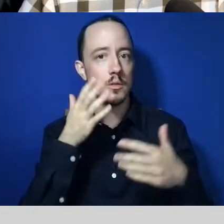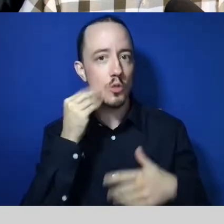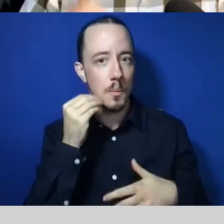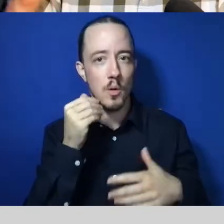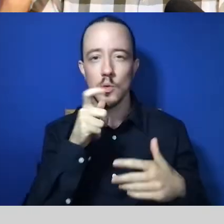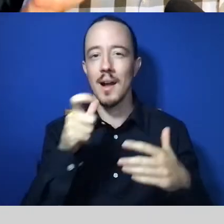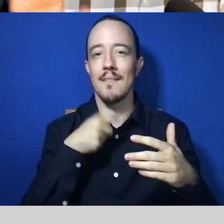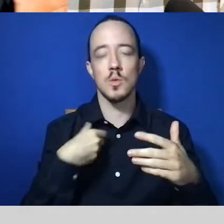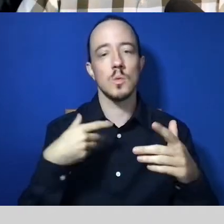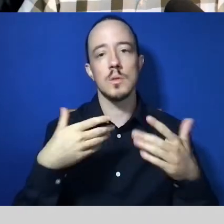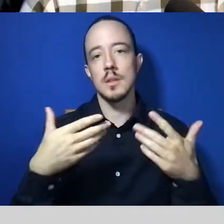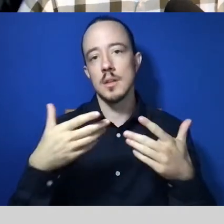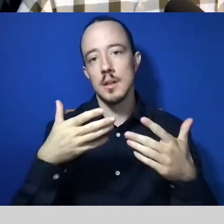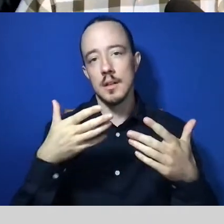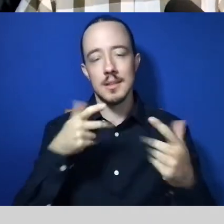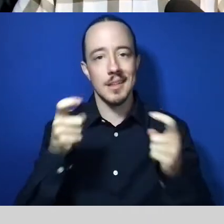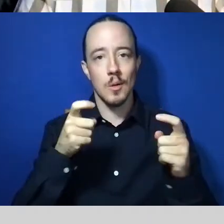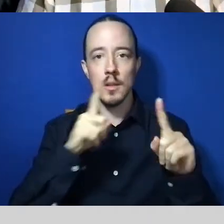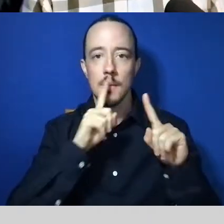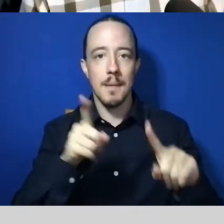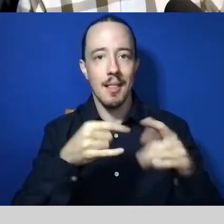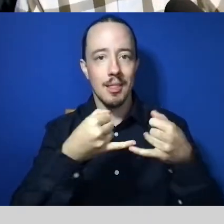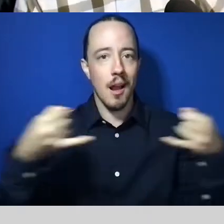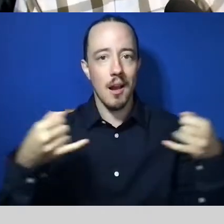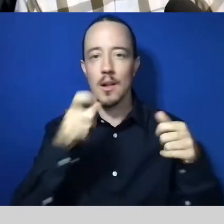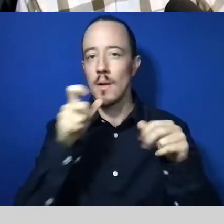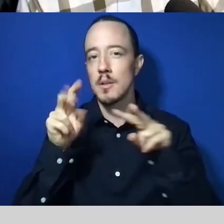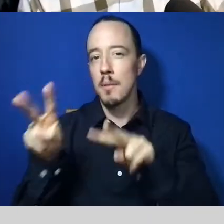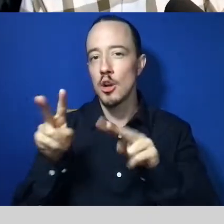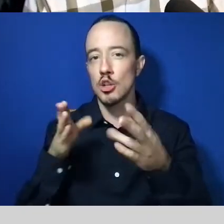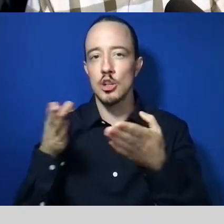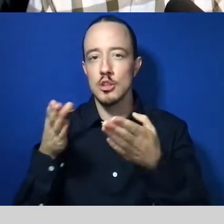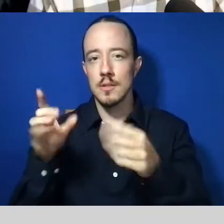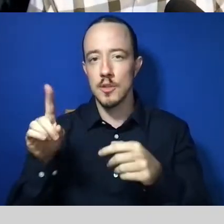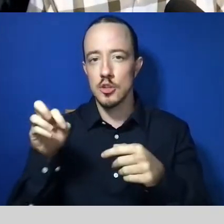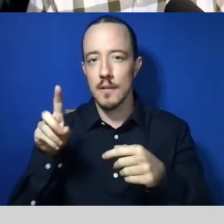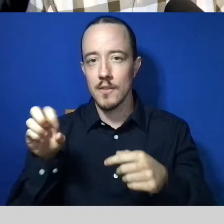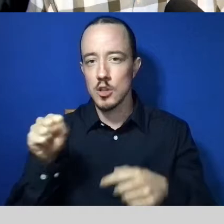That part is handled by my cloud provider. So if we talk about the developer experience,